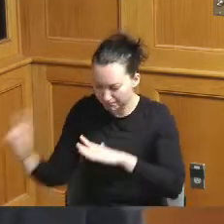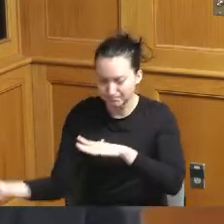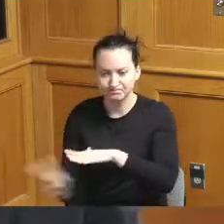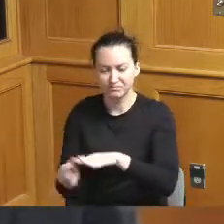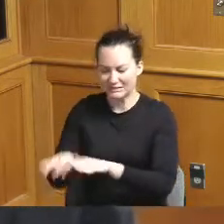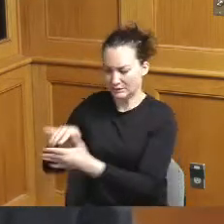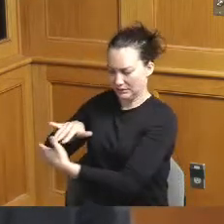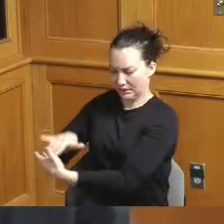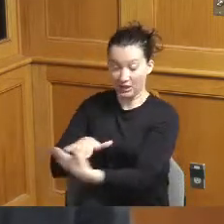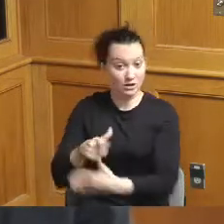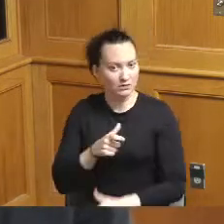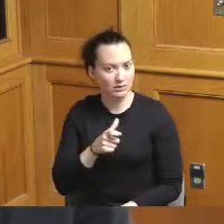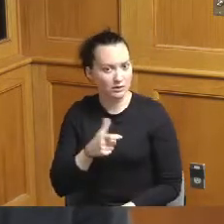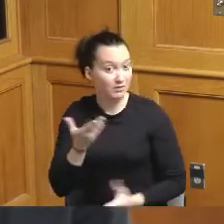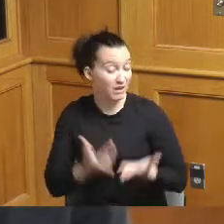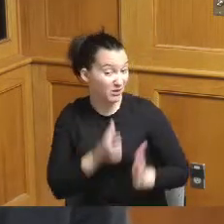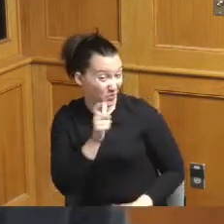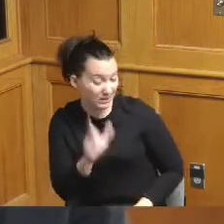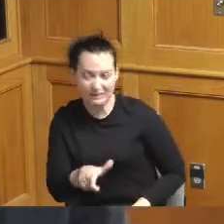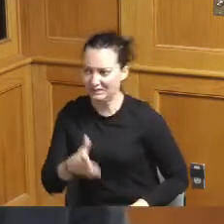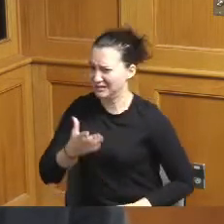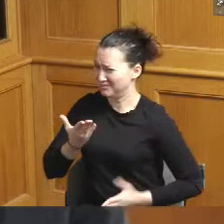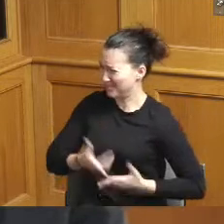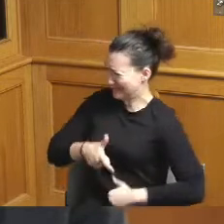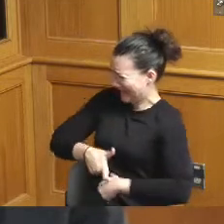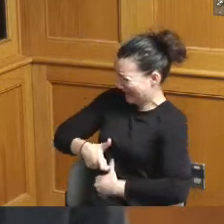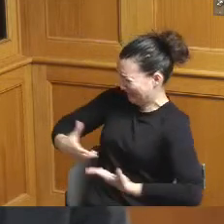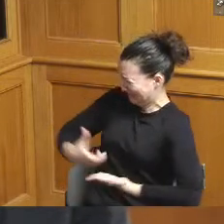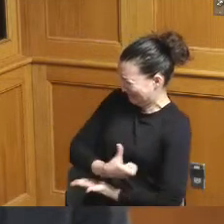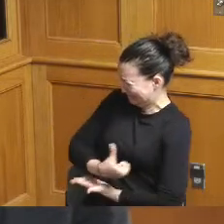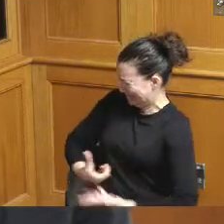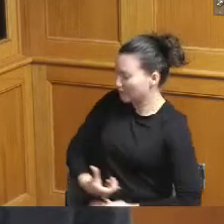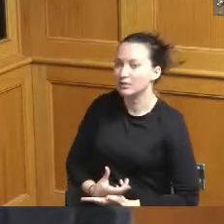not saying we need to do that maybe just saying it's a discussion maybe we have between County